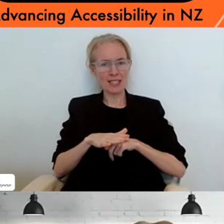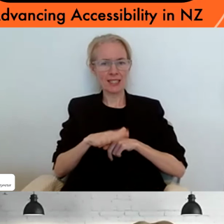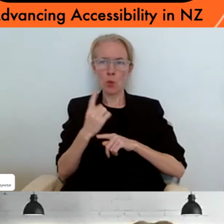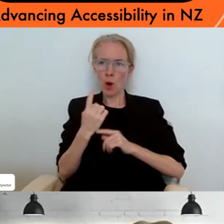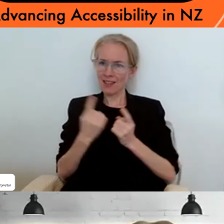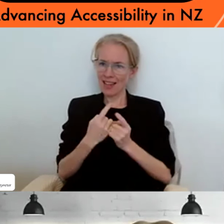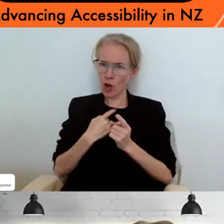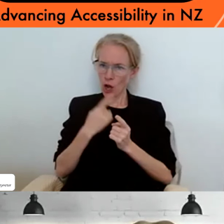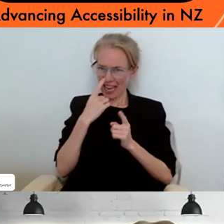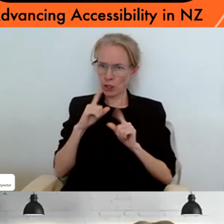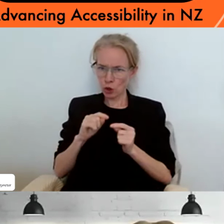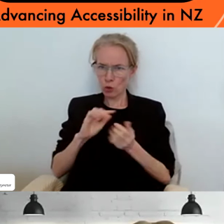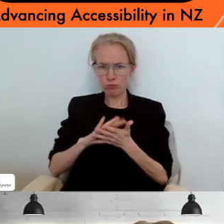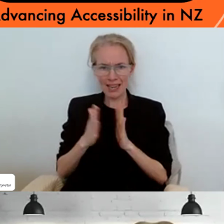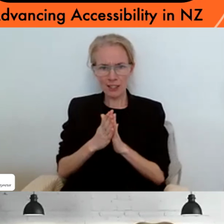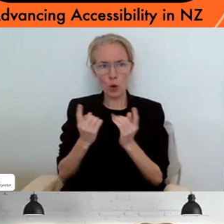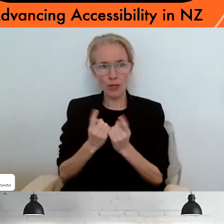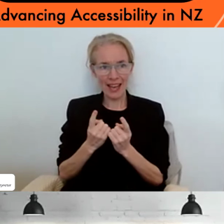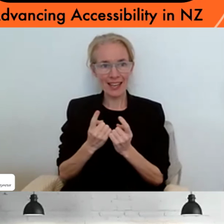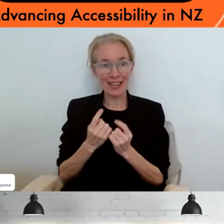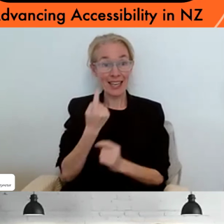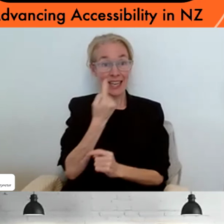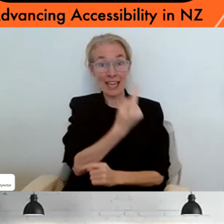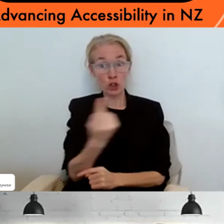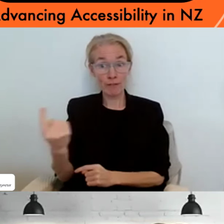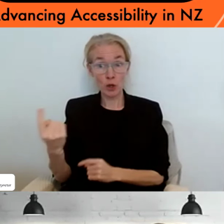And what we're trying to achieve with the Kōrero For Change is actually